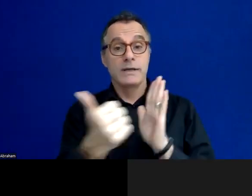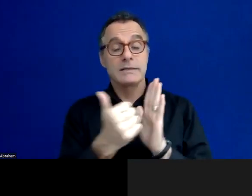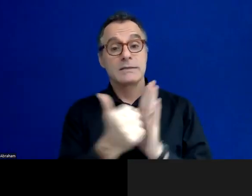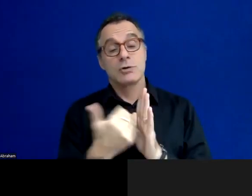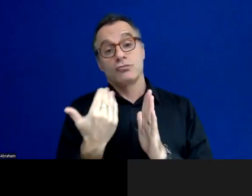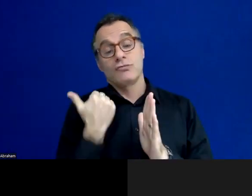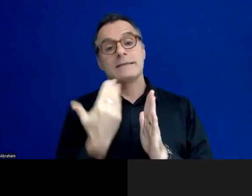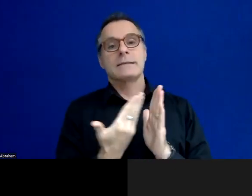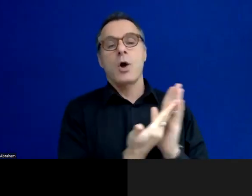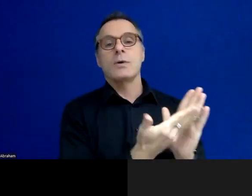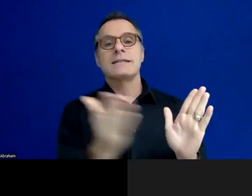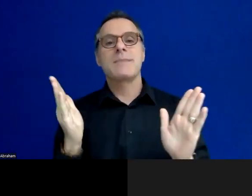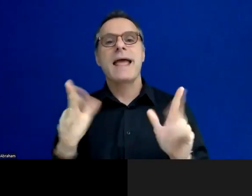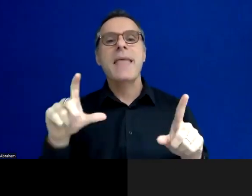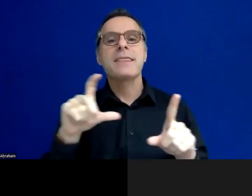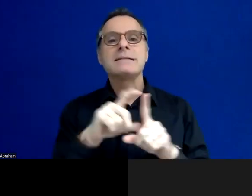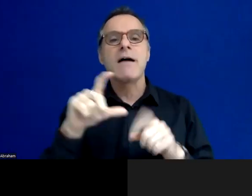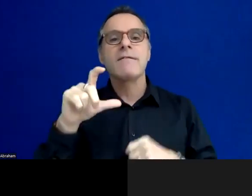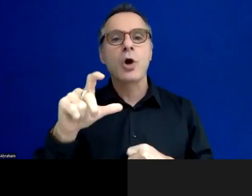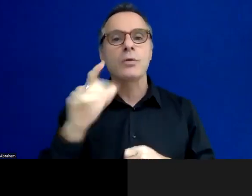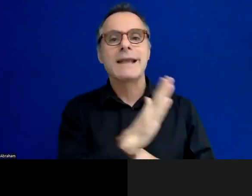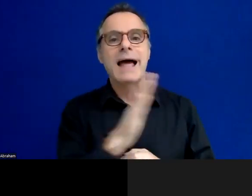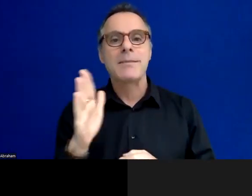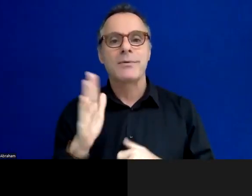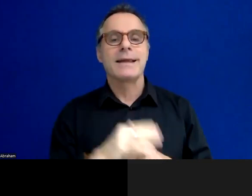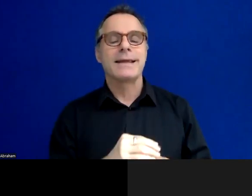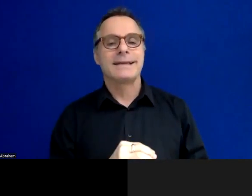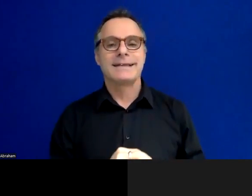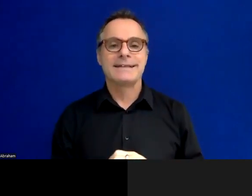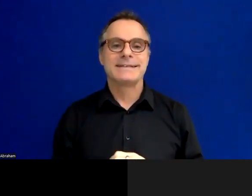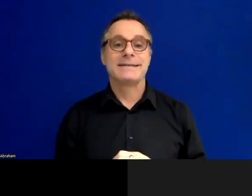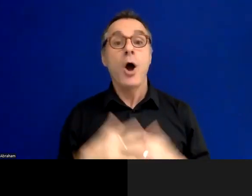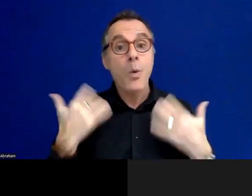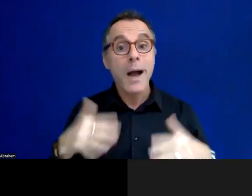Cult Libraries for their exhibition celebrating 200 years of women artists. Yeah, of course,